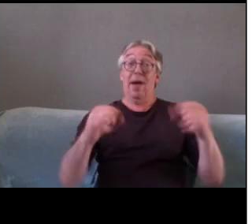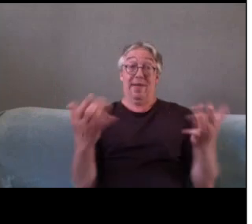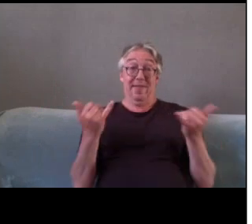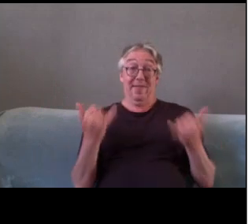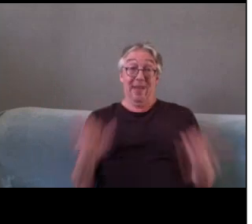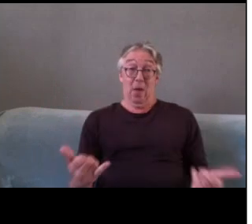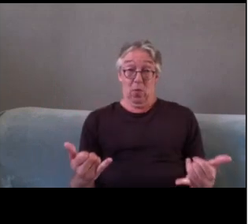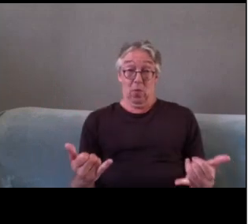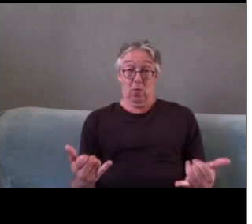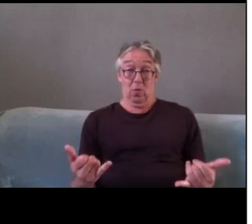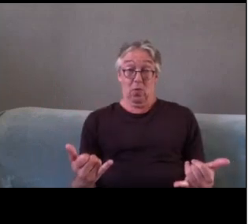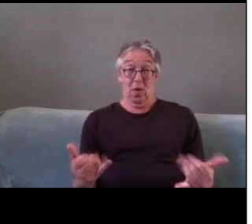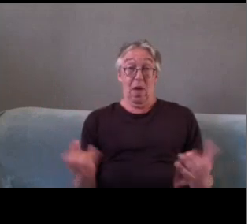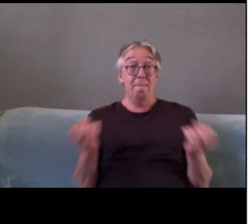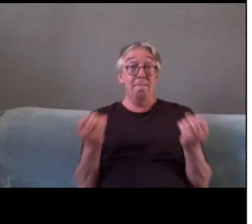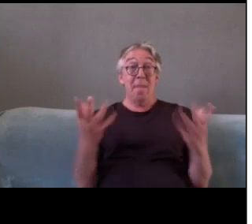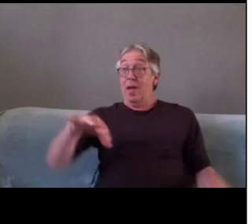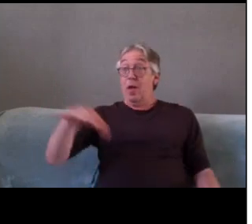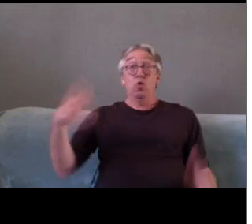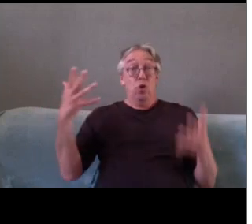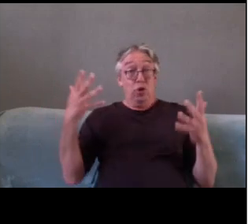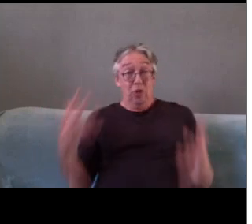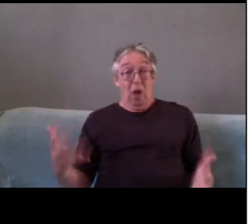Many countries are already doing the transposition.